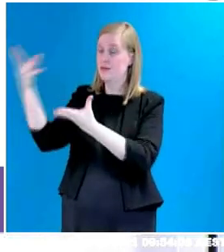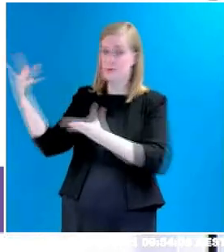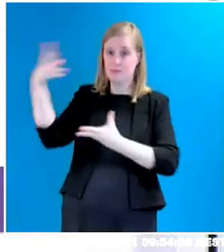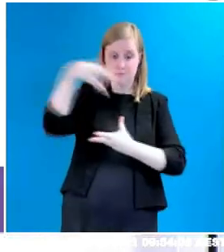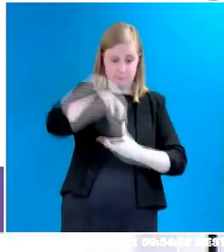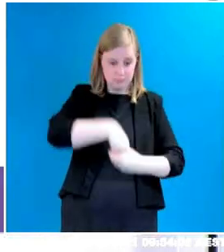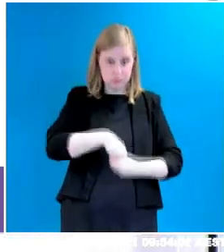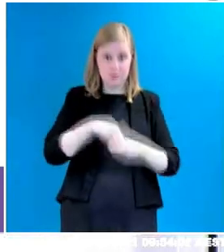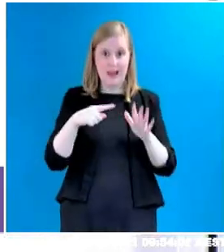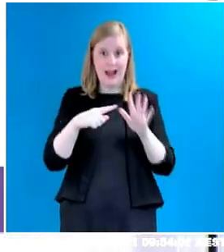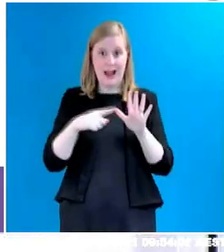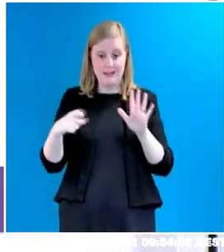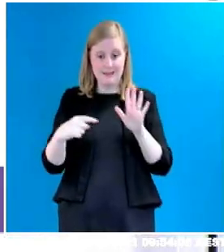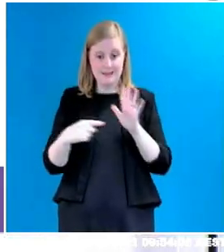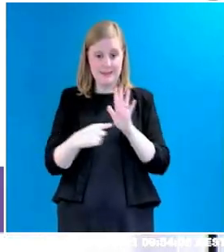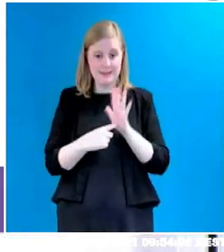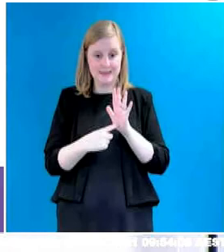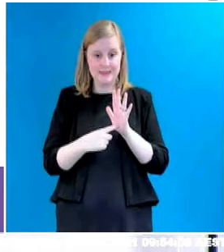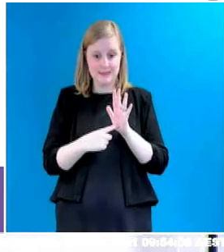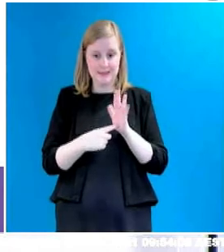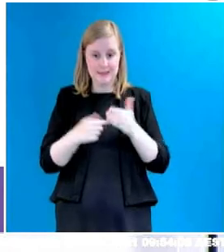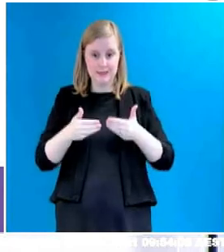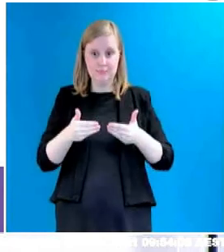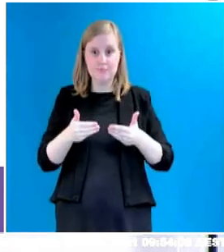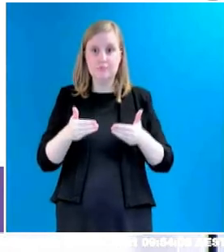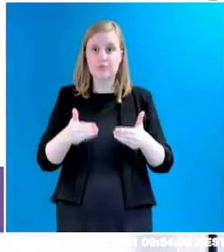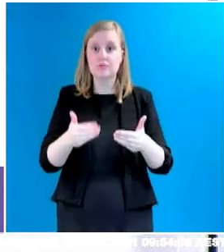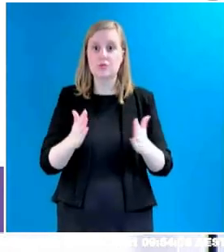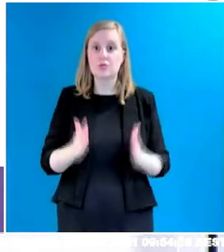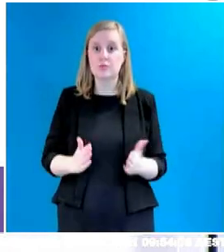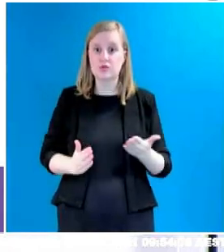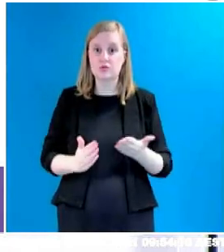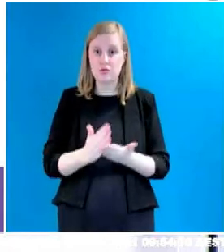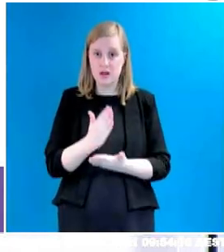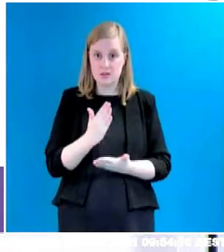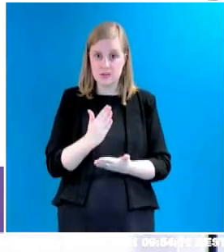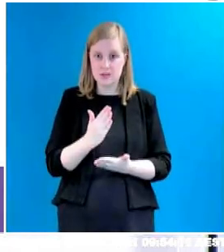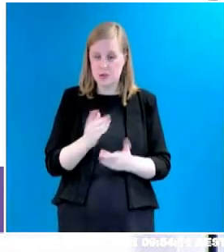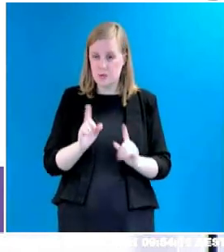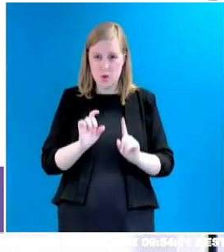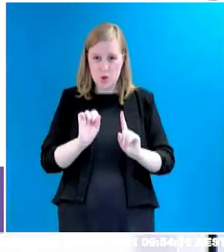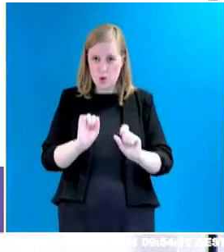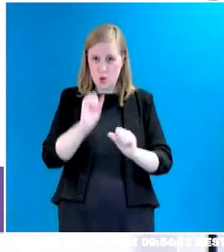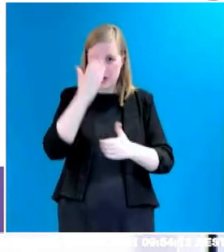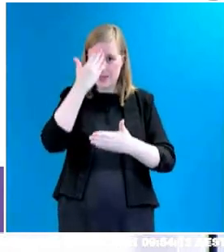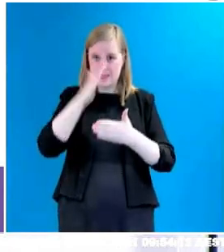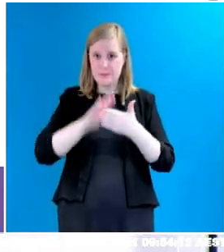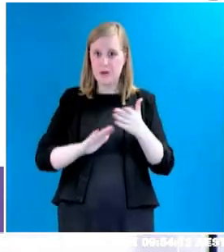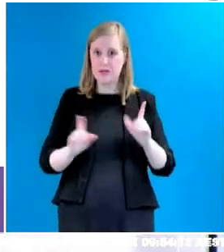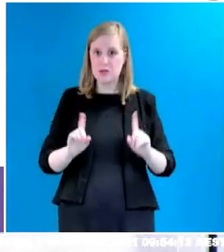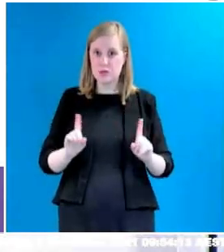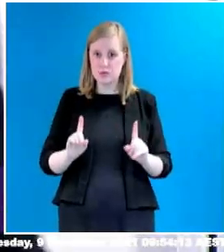I will start with the rights and I open this up for both of you. Can we look at the ACT Human Rights Act.